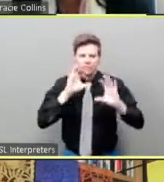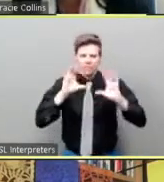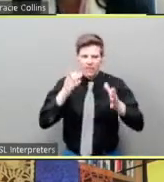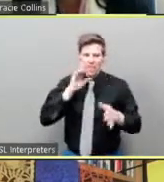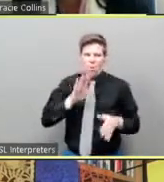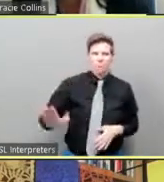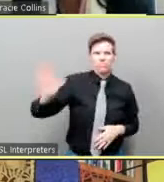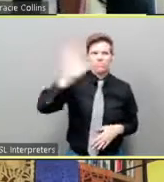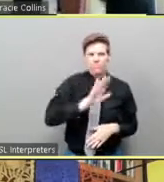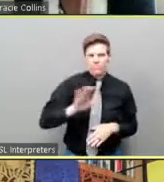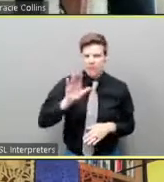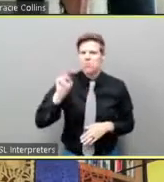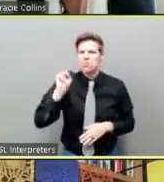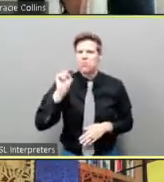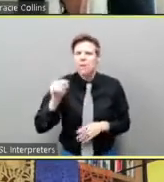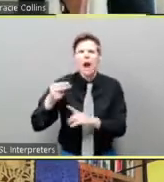video if we can